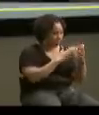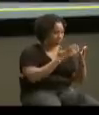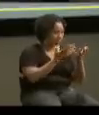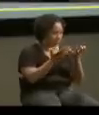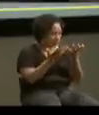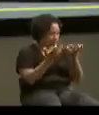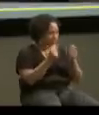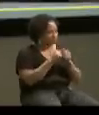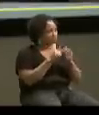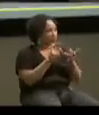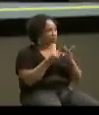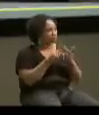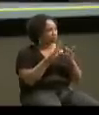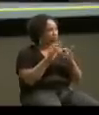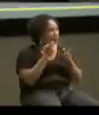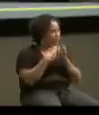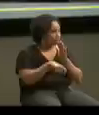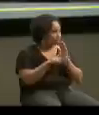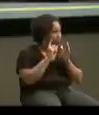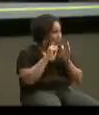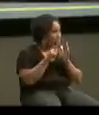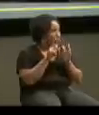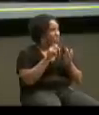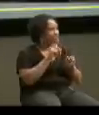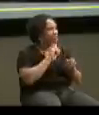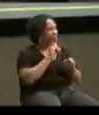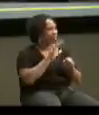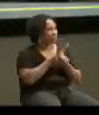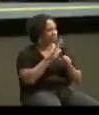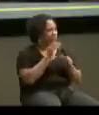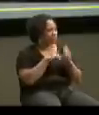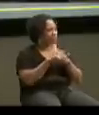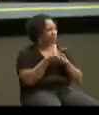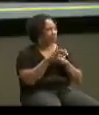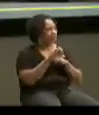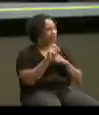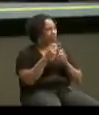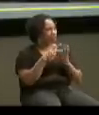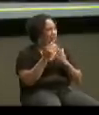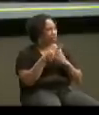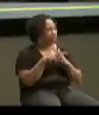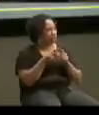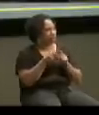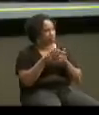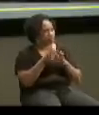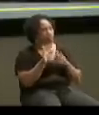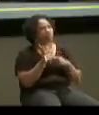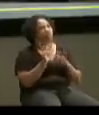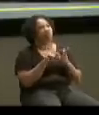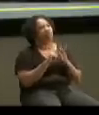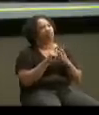PROCESSES, AND THINGS LIKE THAT. WHAT IS THE COST OF THE VERIFICATION UNDER YOUR PILOT PROGRAM AND BEYOND THAT.